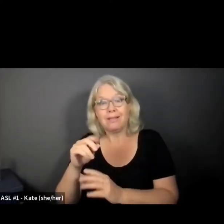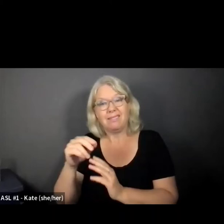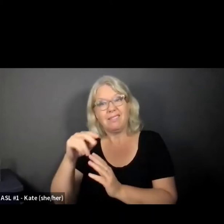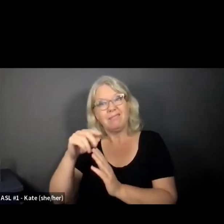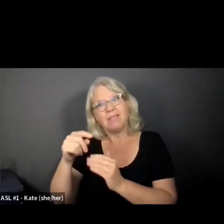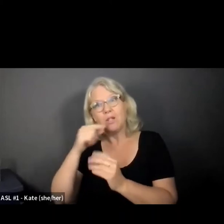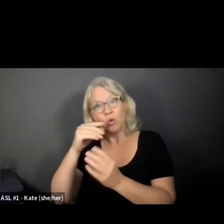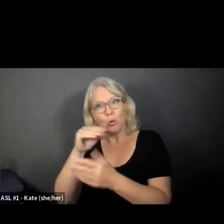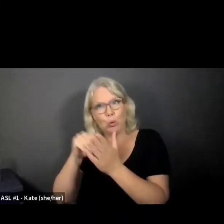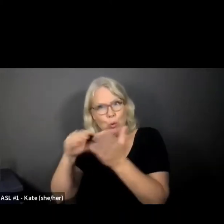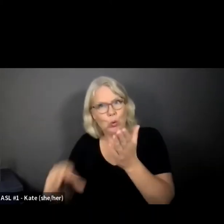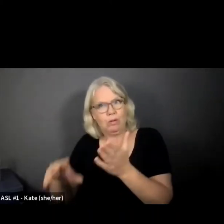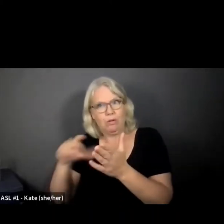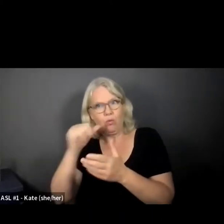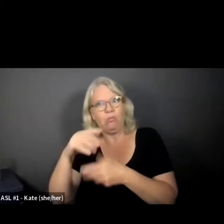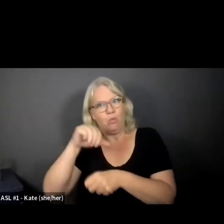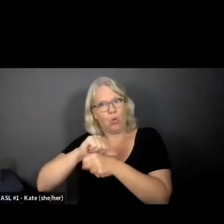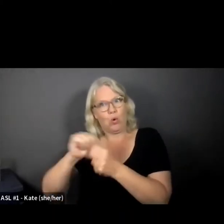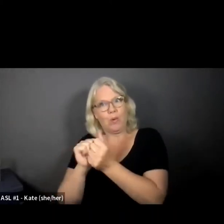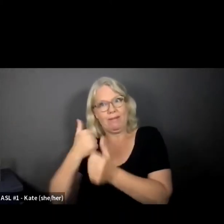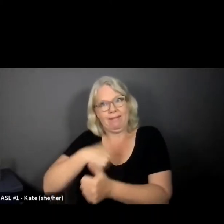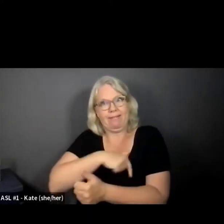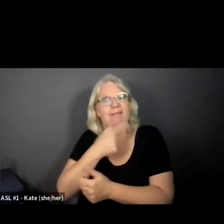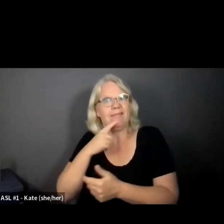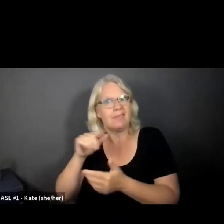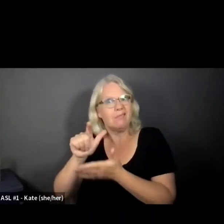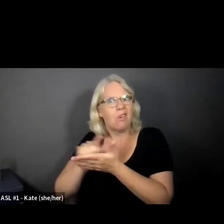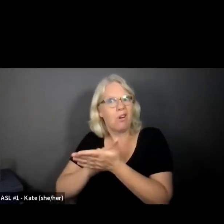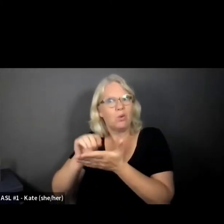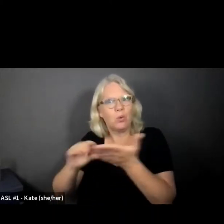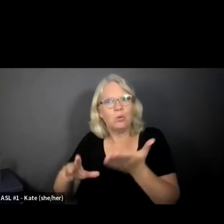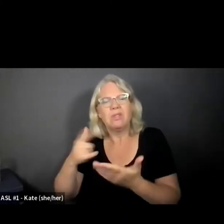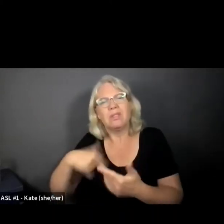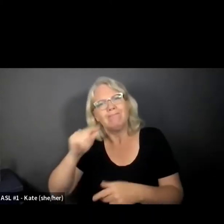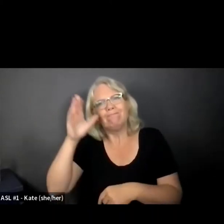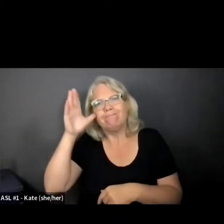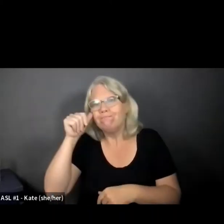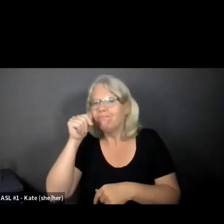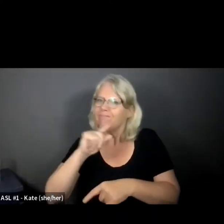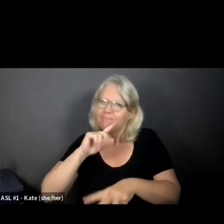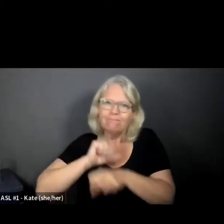DURING THESE DEMANDING AND DIFFICULT TIMES.